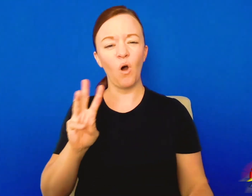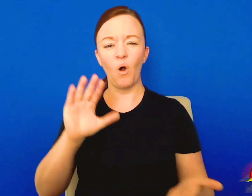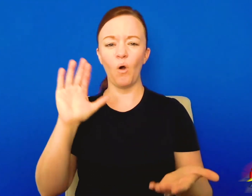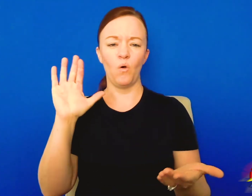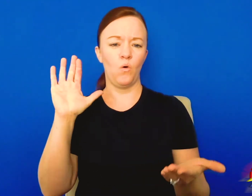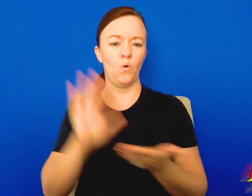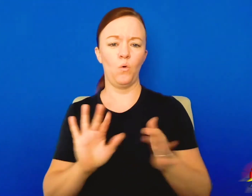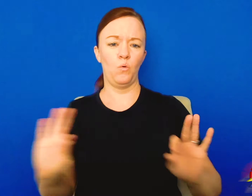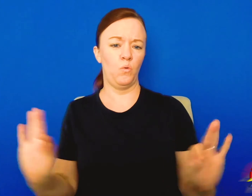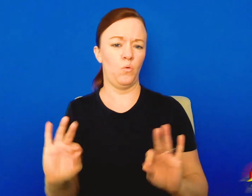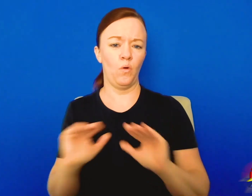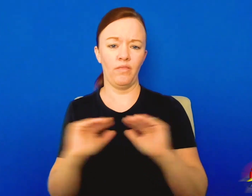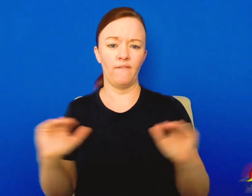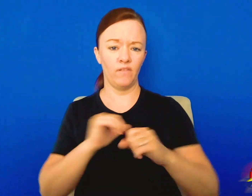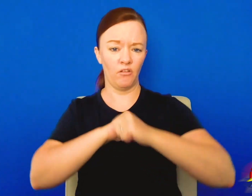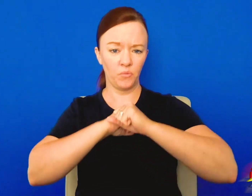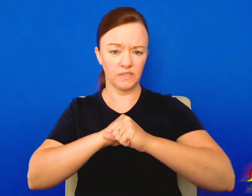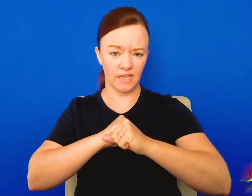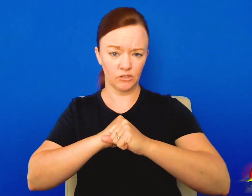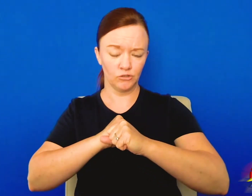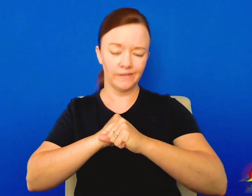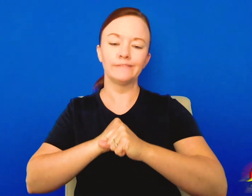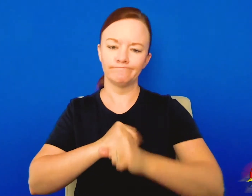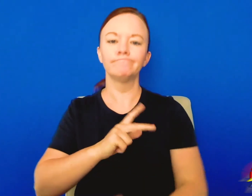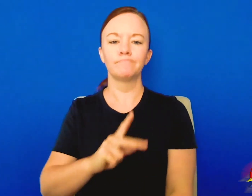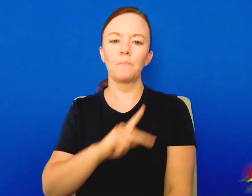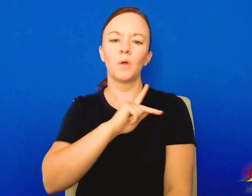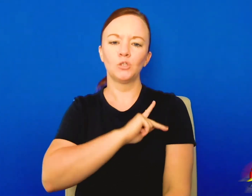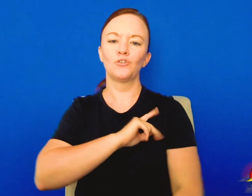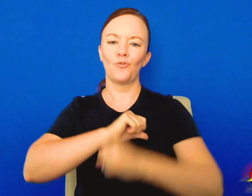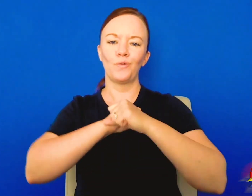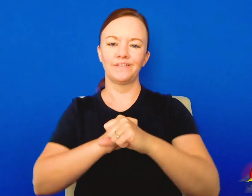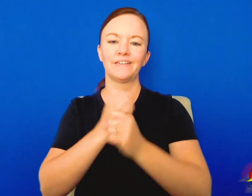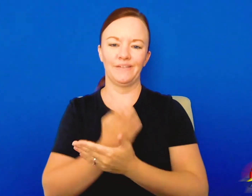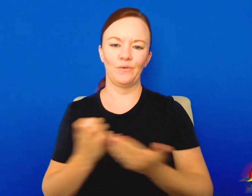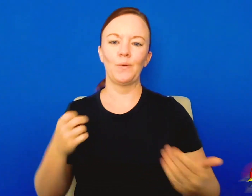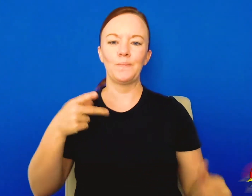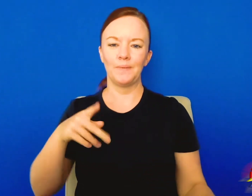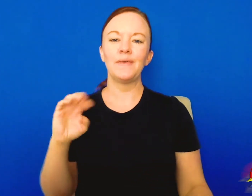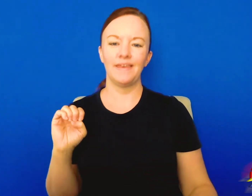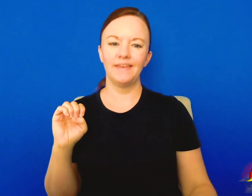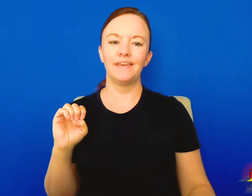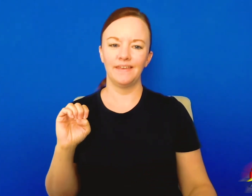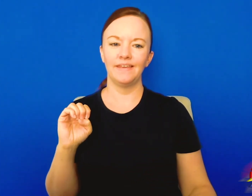LOWEST LEVEL OF PROTECTION IS (PERSONAL PROTECTIVE EQUIPMENT PPE)